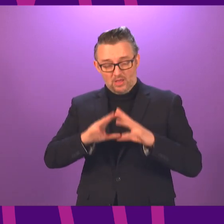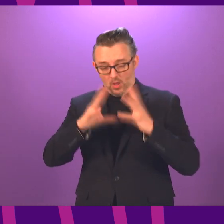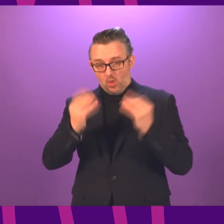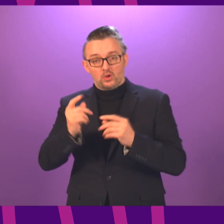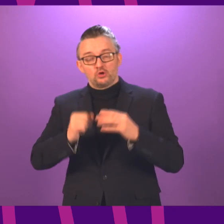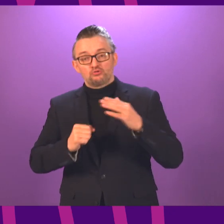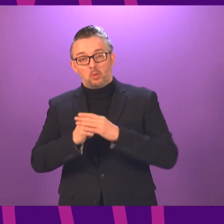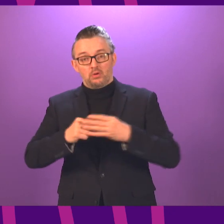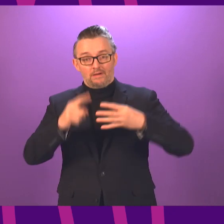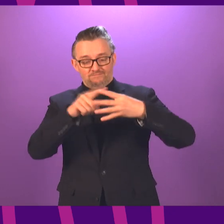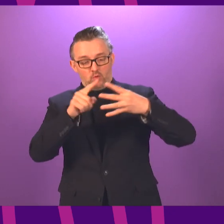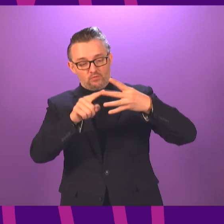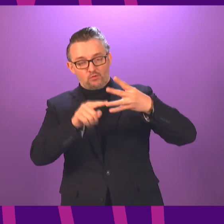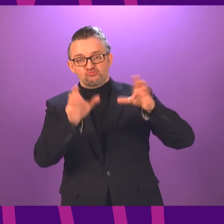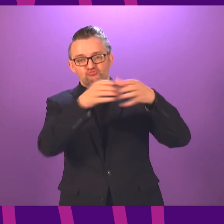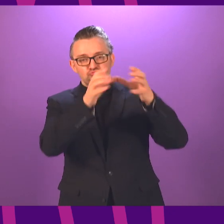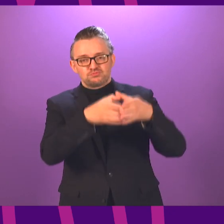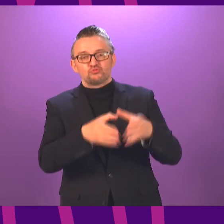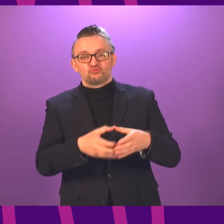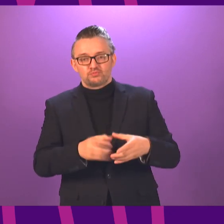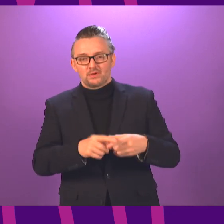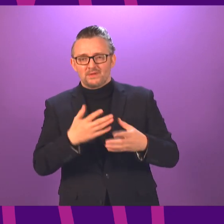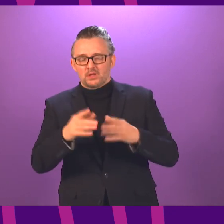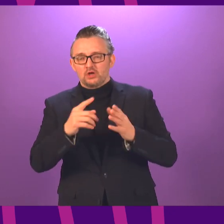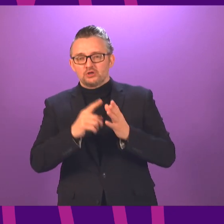in the top four clinical priority groups that were identified by the Joint Committee for